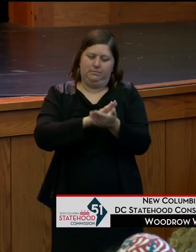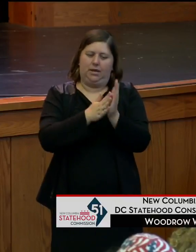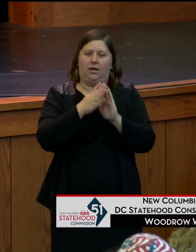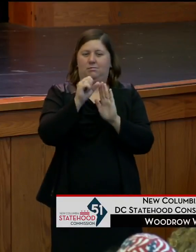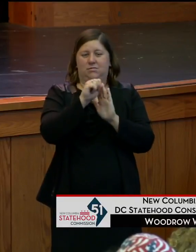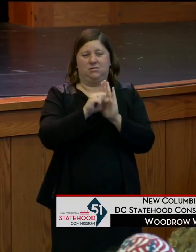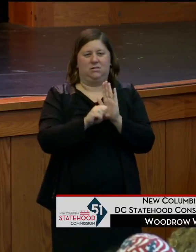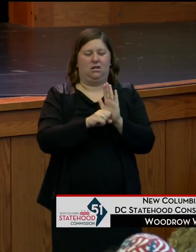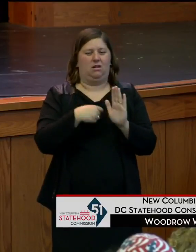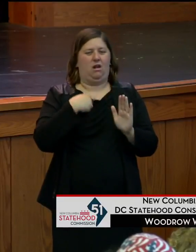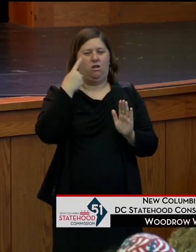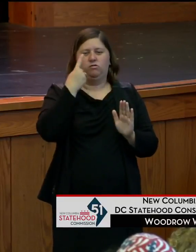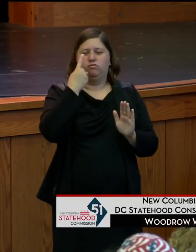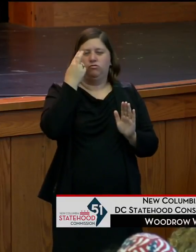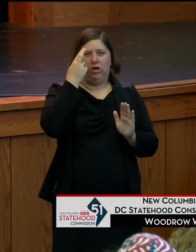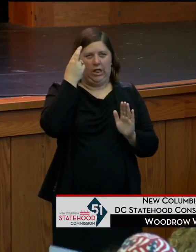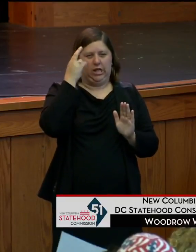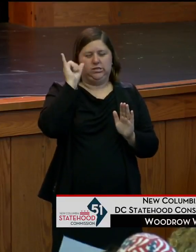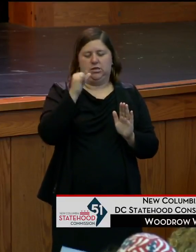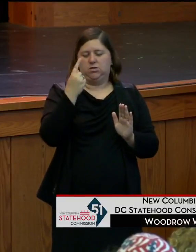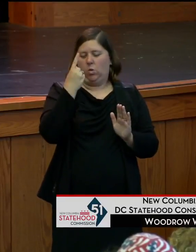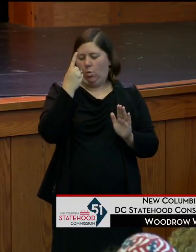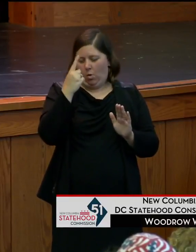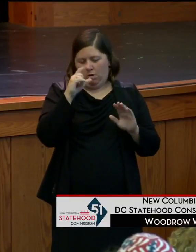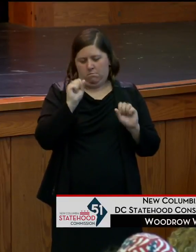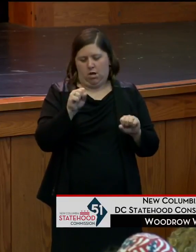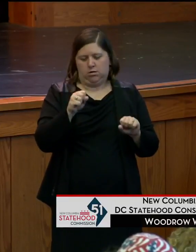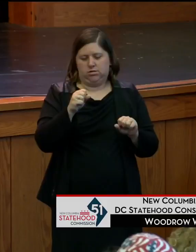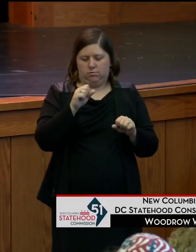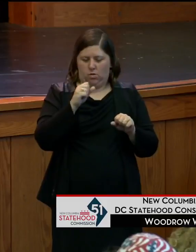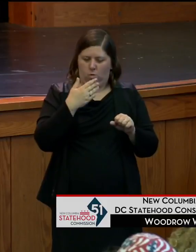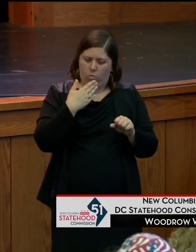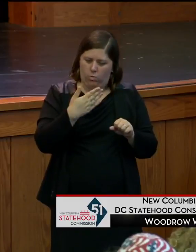ONLY PERMANENT IRREVOCABLE ADEQUATE WAY TO MAKE RESIDENTS